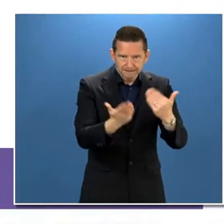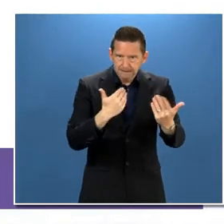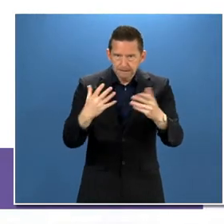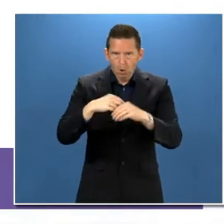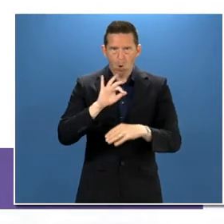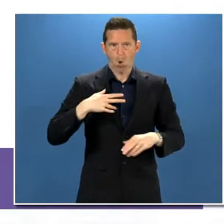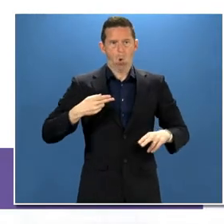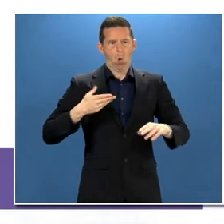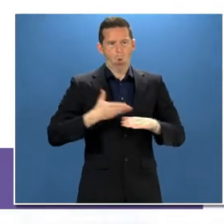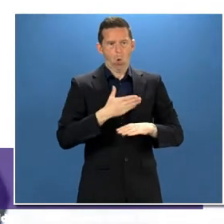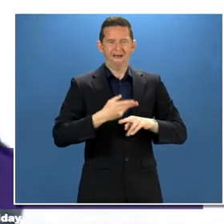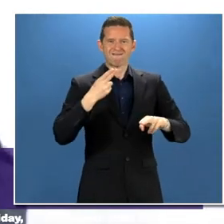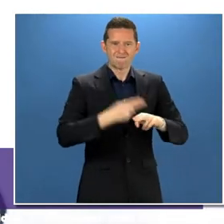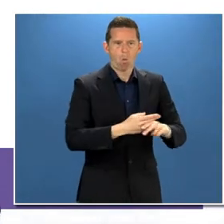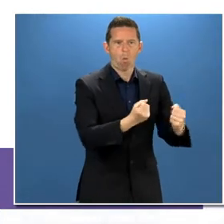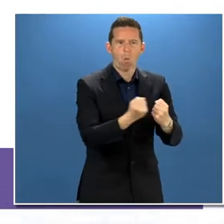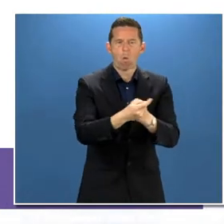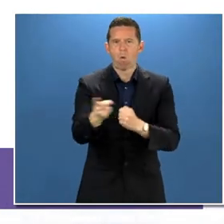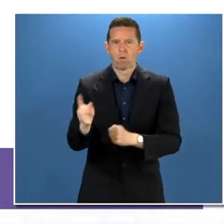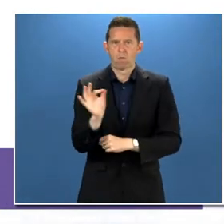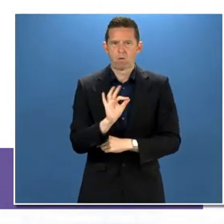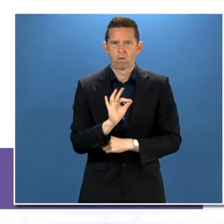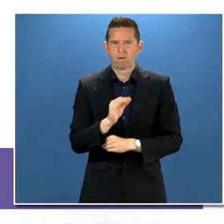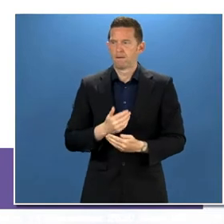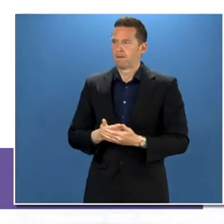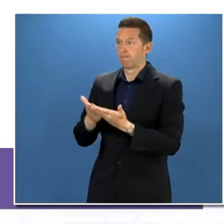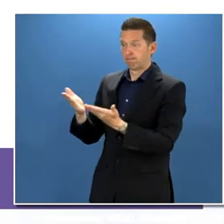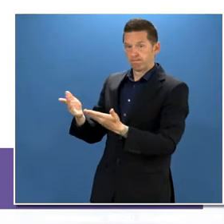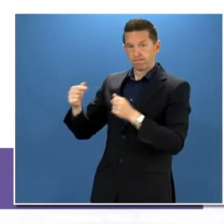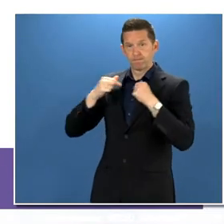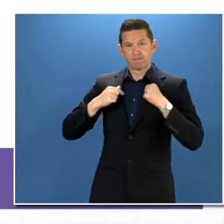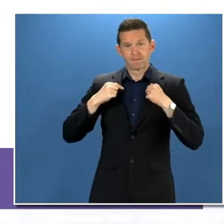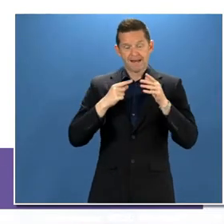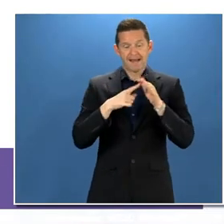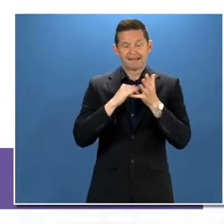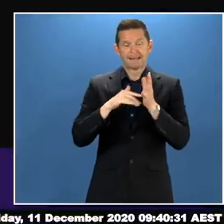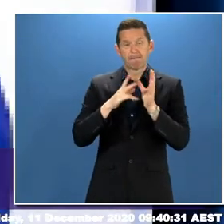I want to ask you about some of those policies later on, but can I bring you back. Sure.